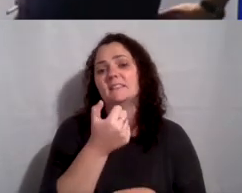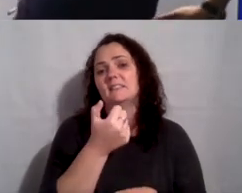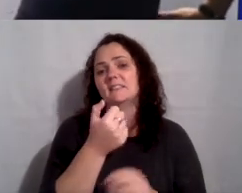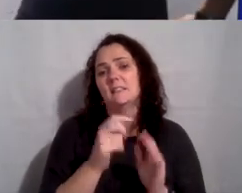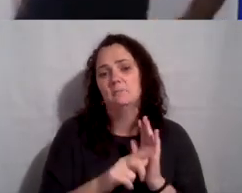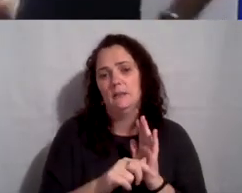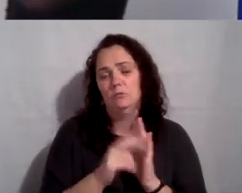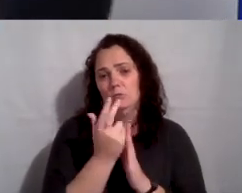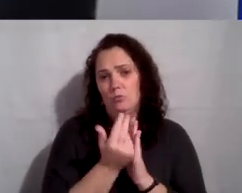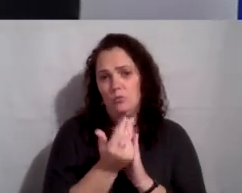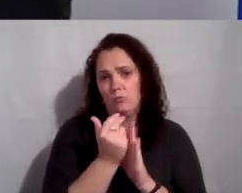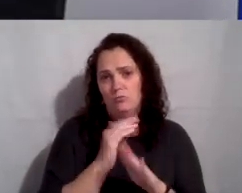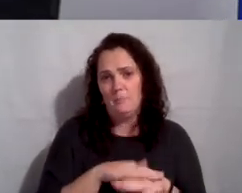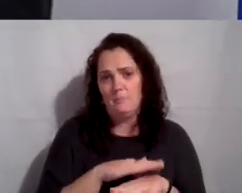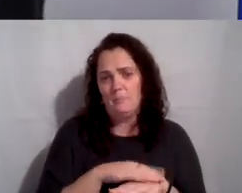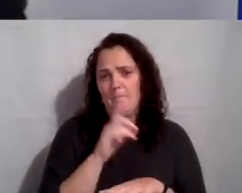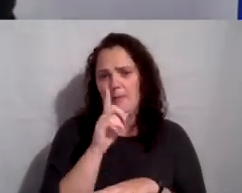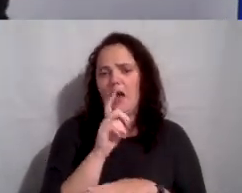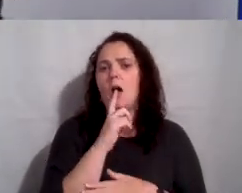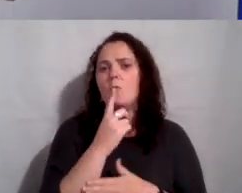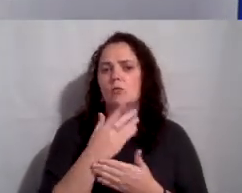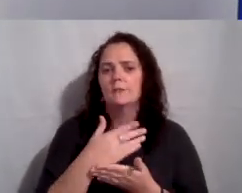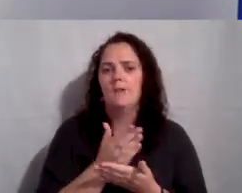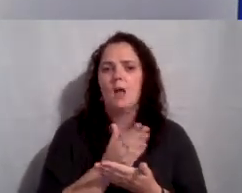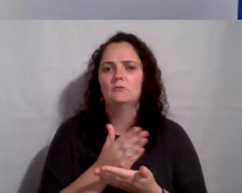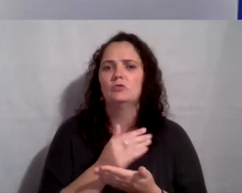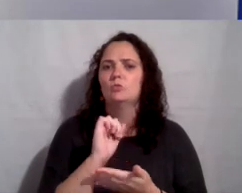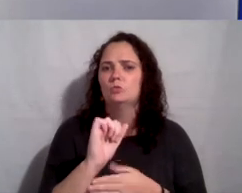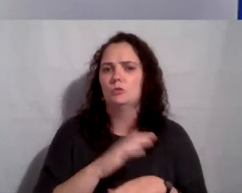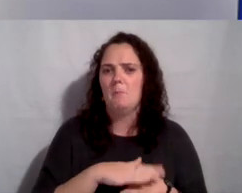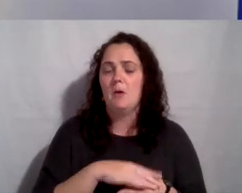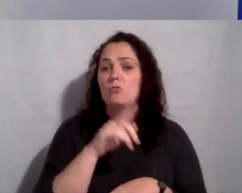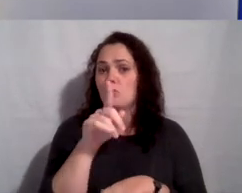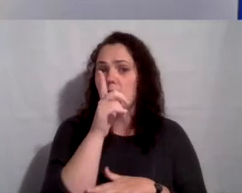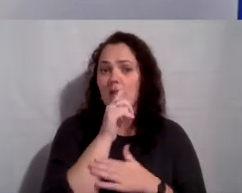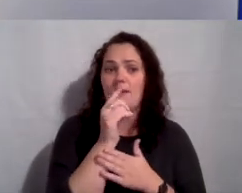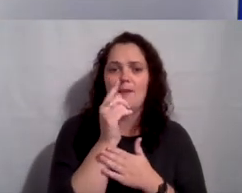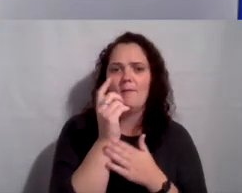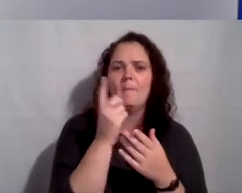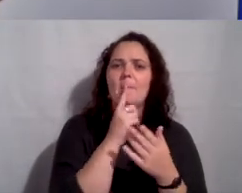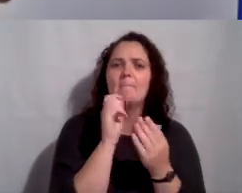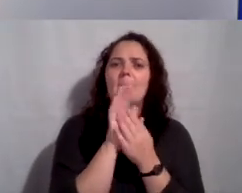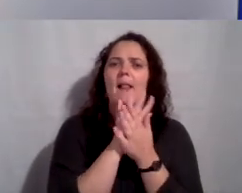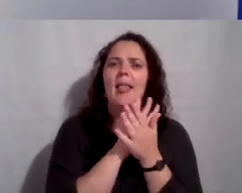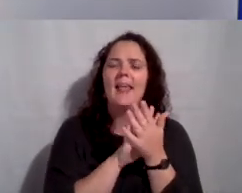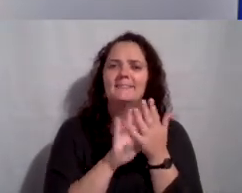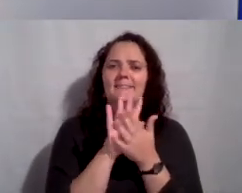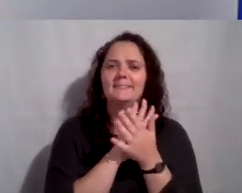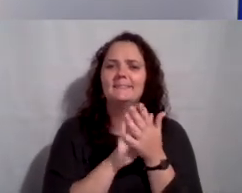but it'll be divided. Now you can choose to sort of blend those drawings together into a kind of chimera